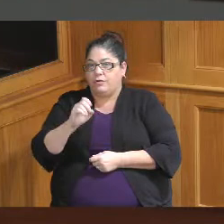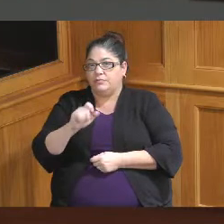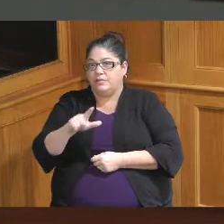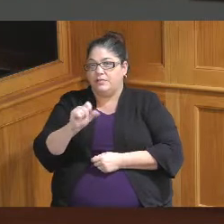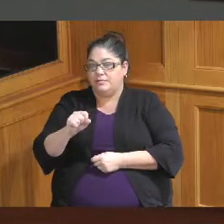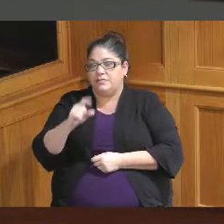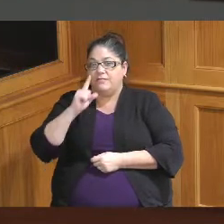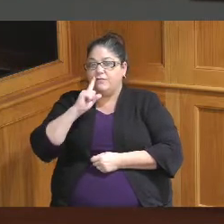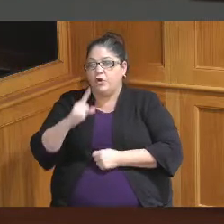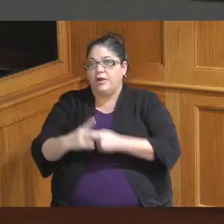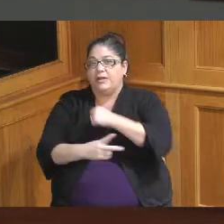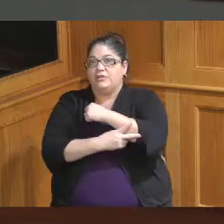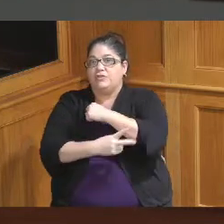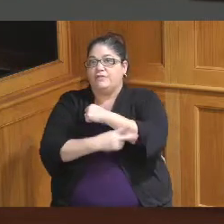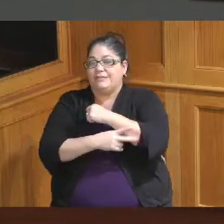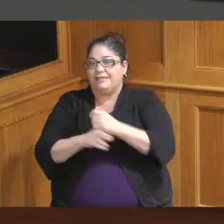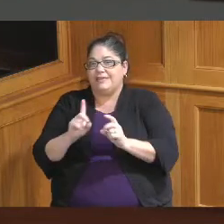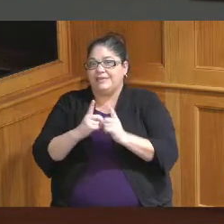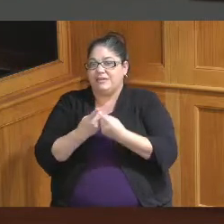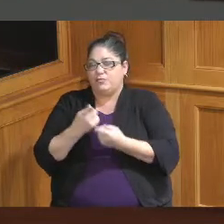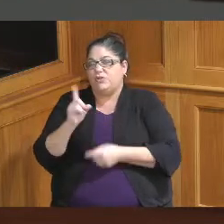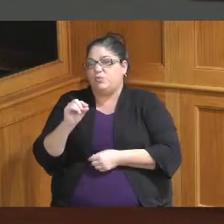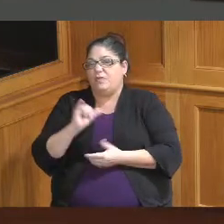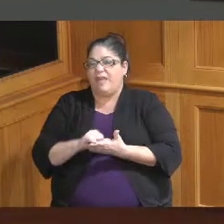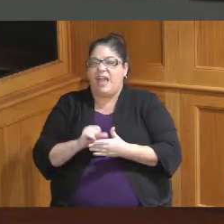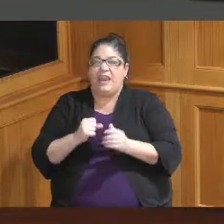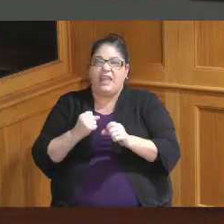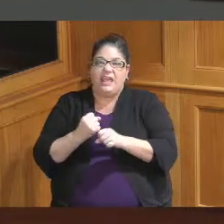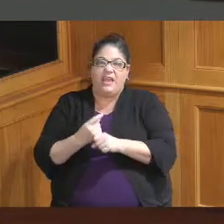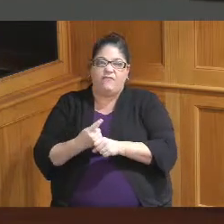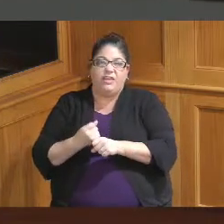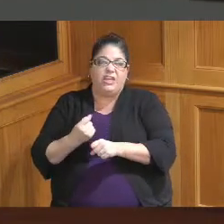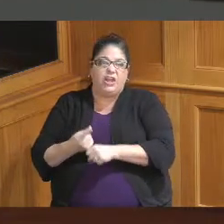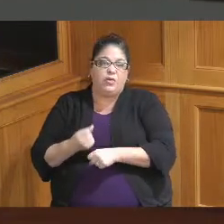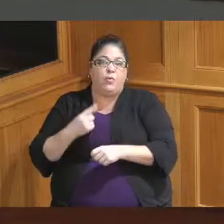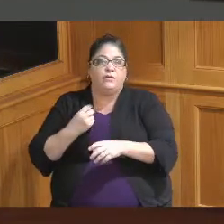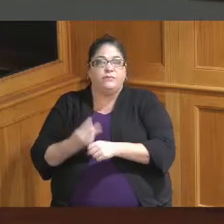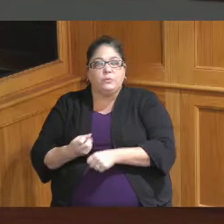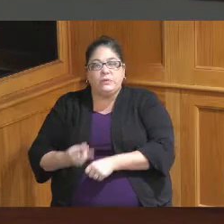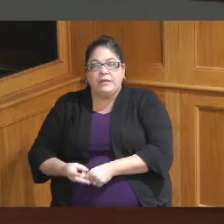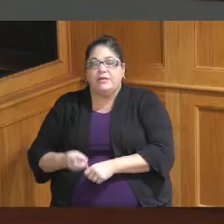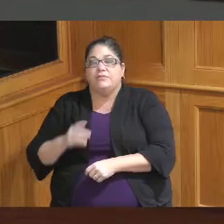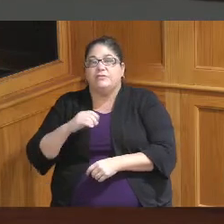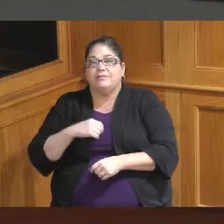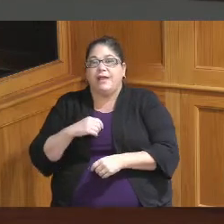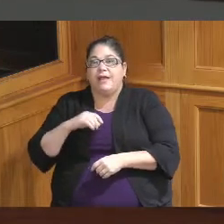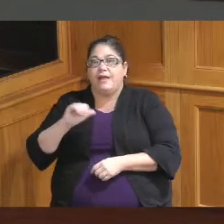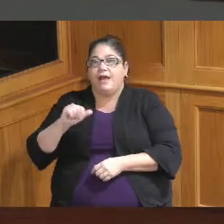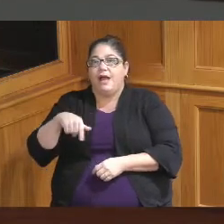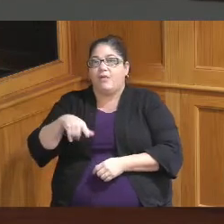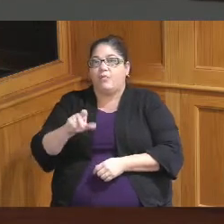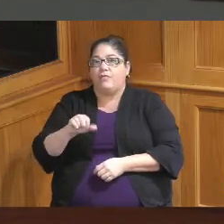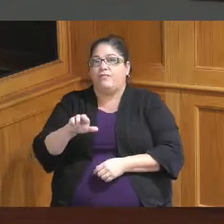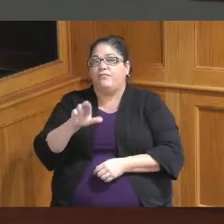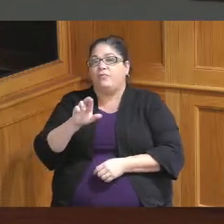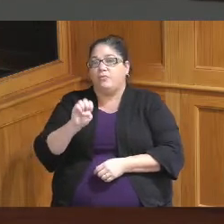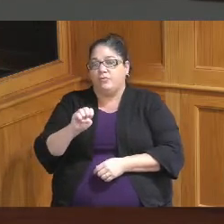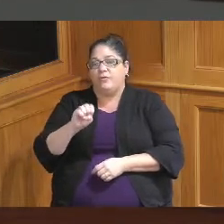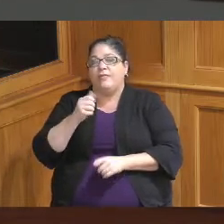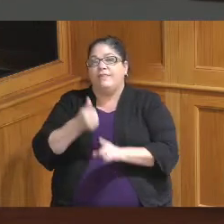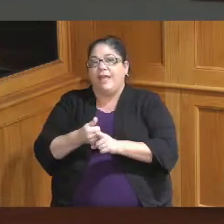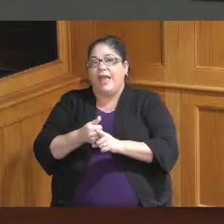this every year to as the number of properties in the aquafer preservation District are might